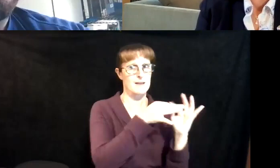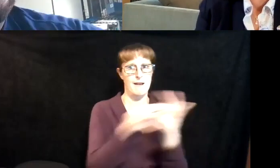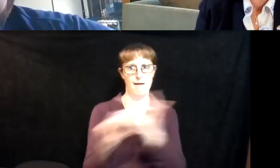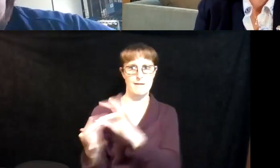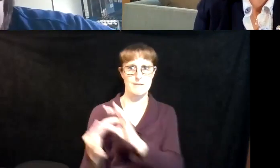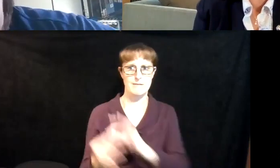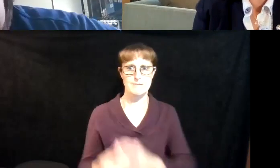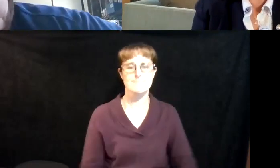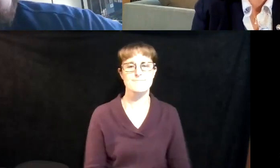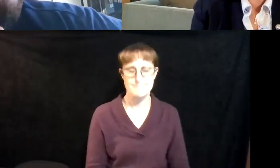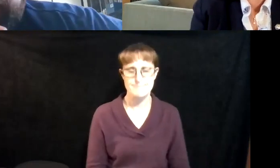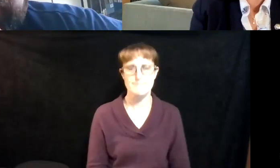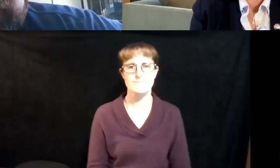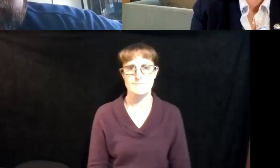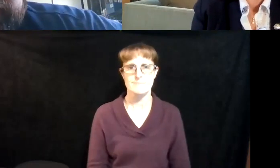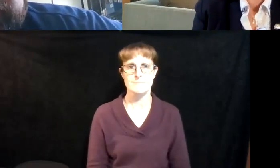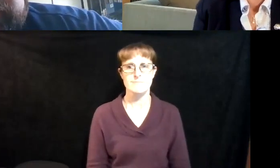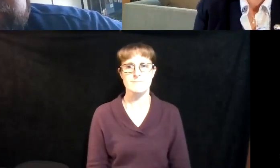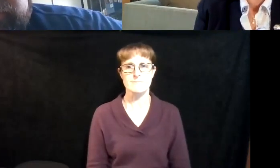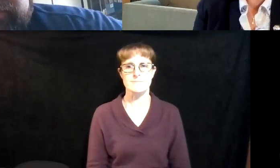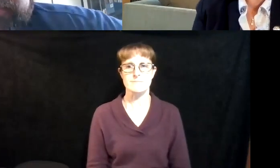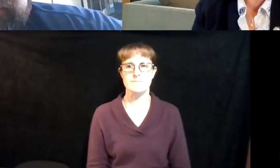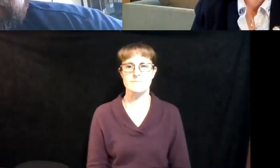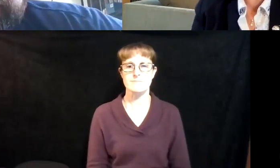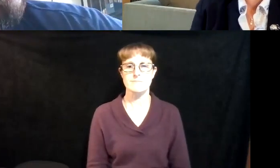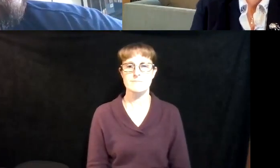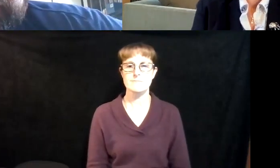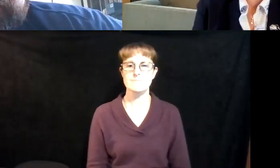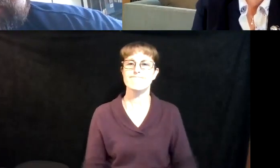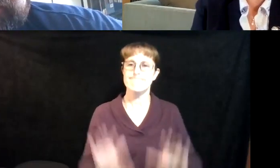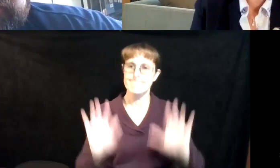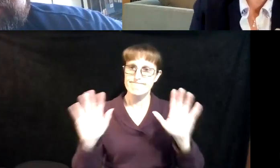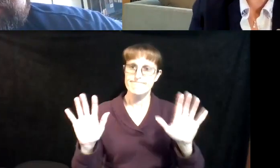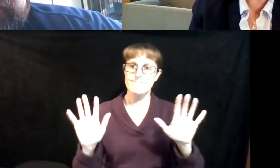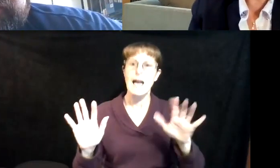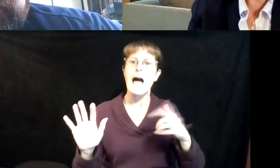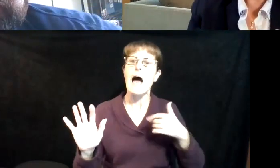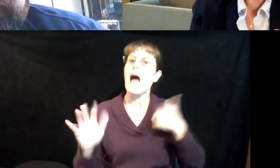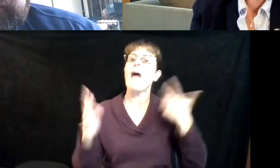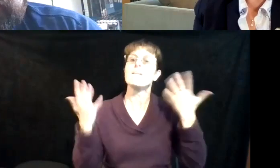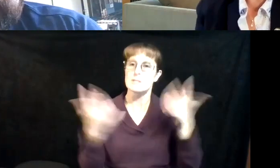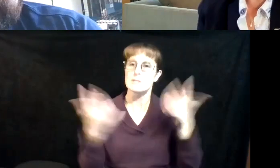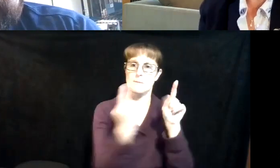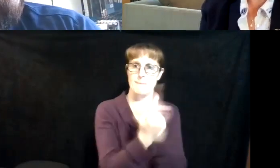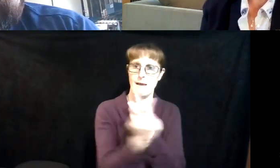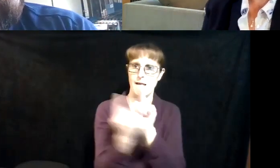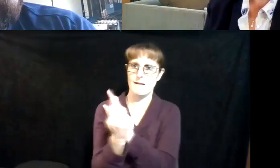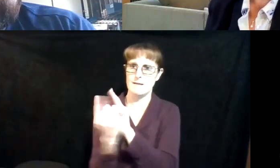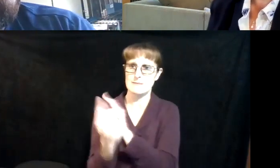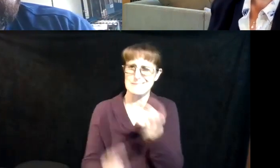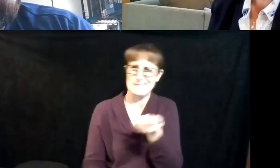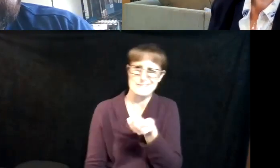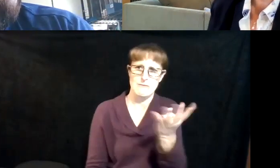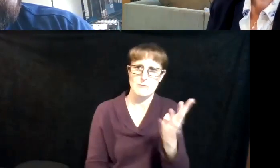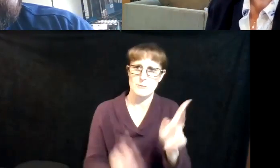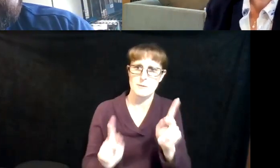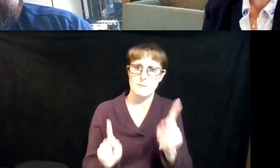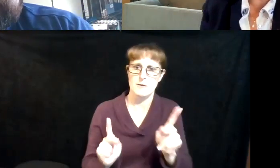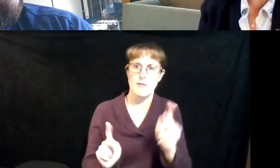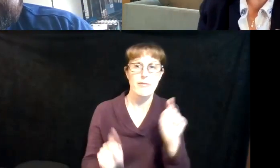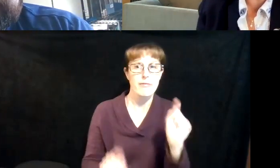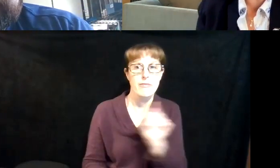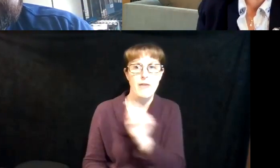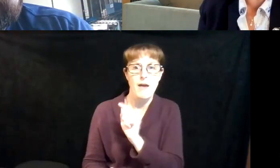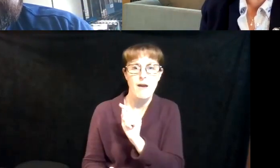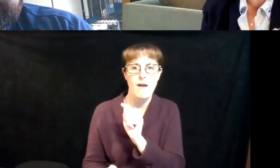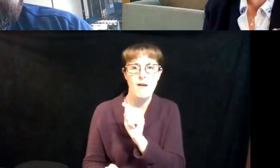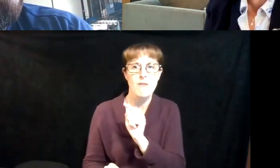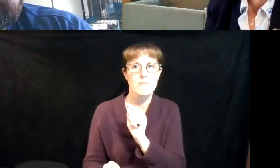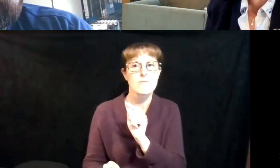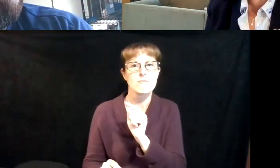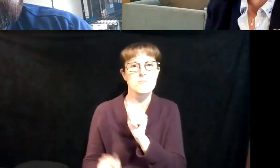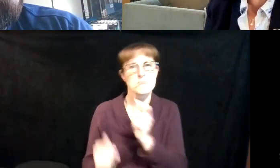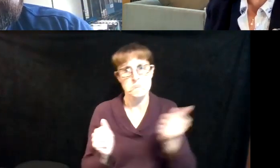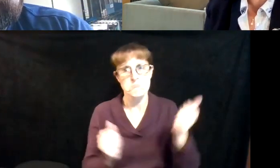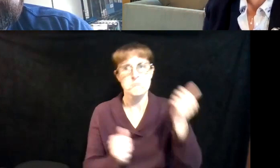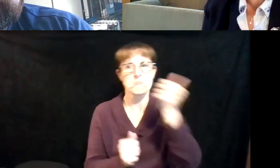I have to say that I have met people who have been administrators of institutions.